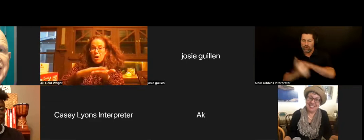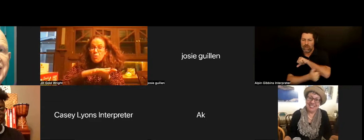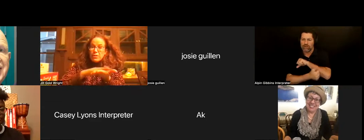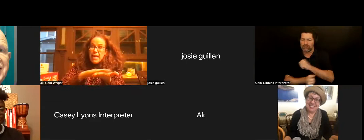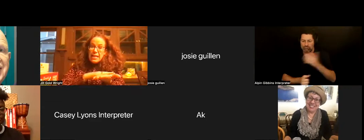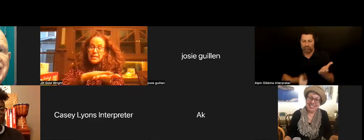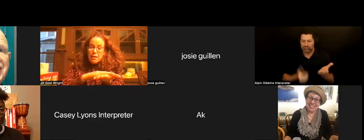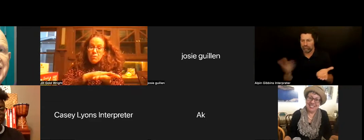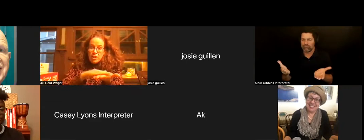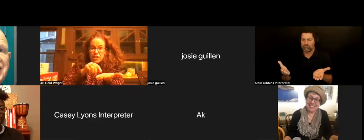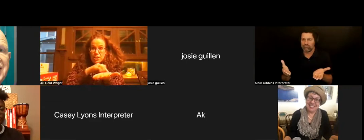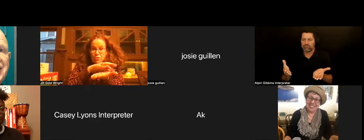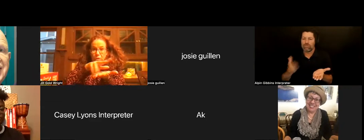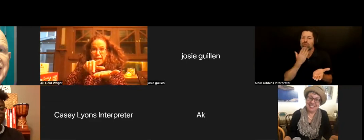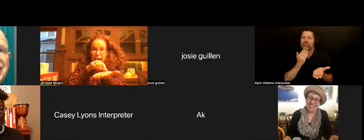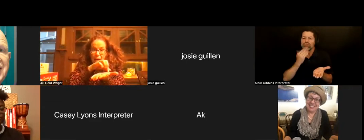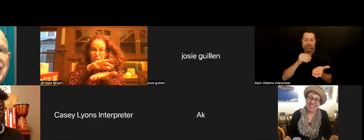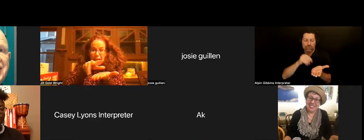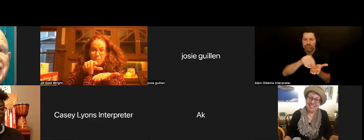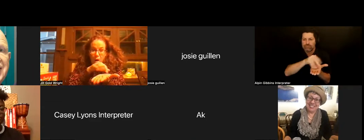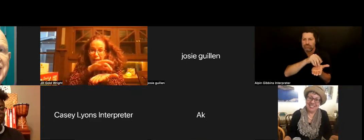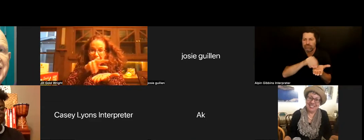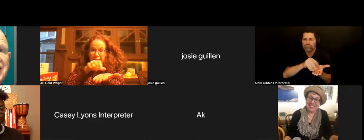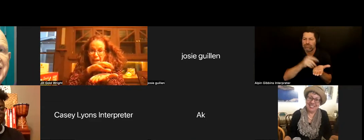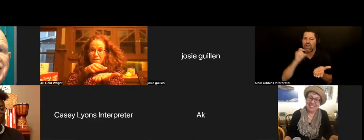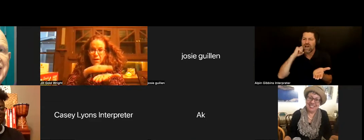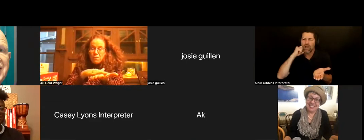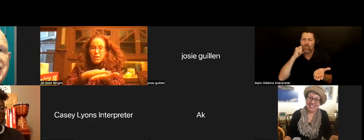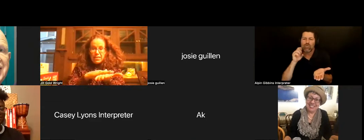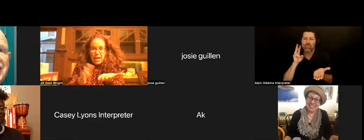some harasset which is the sweet 19:25:17 aptly wine stuff on one side, and